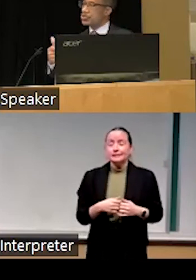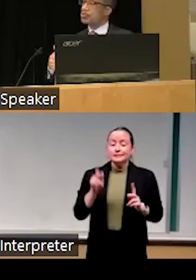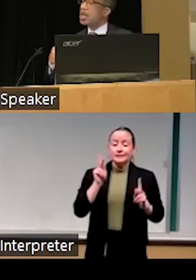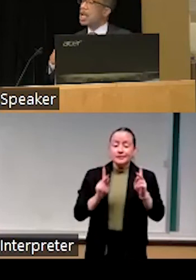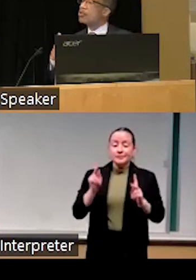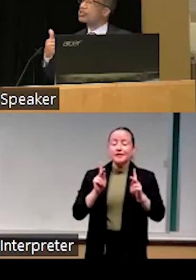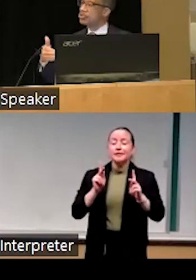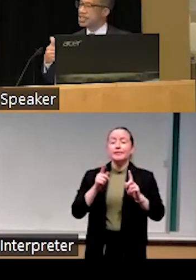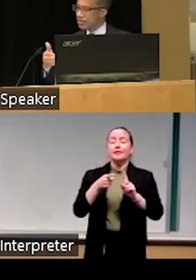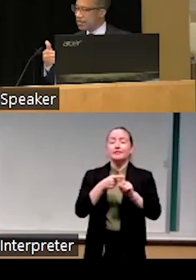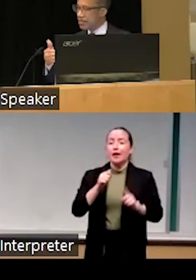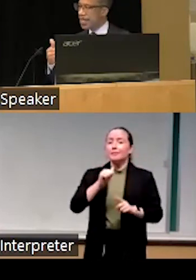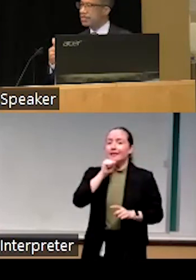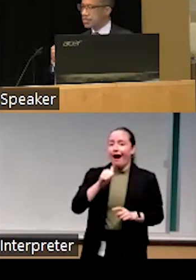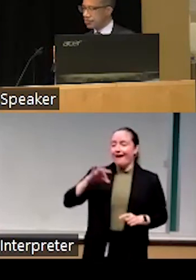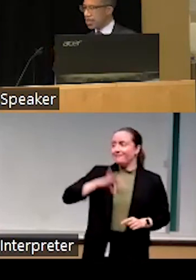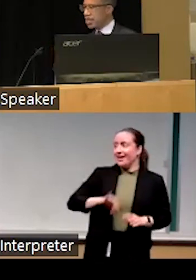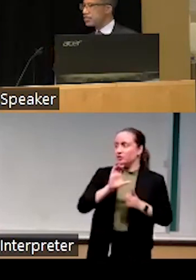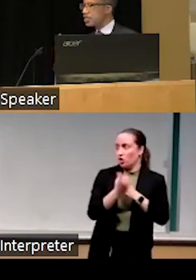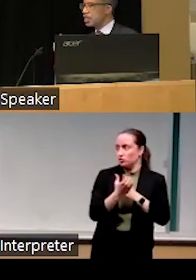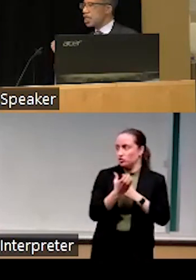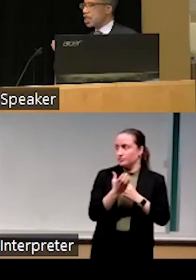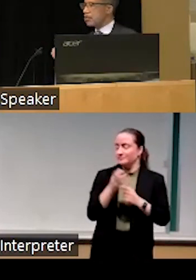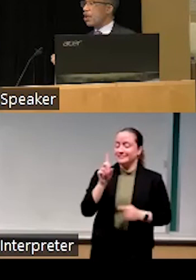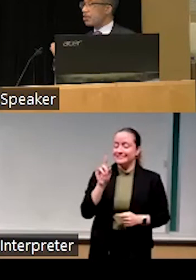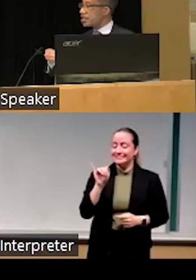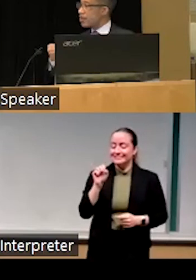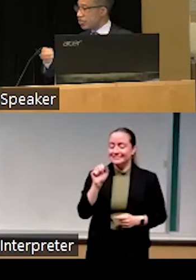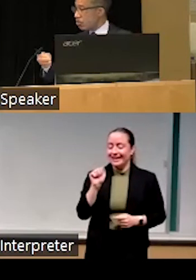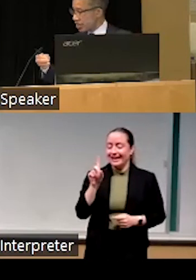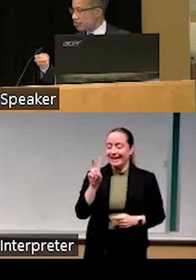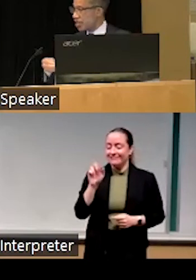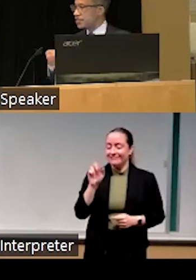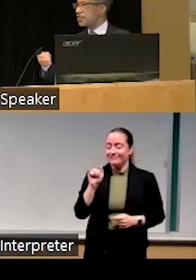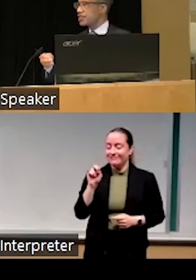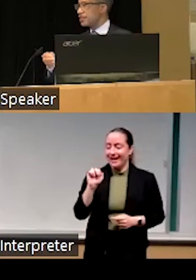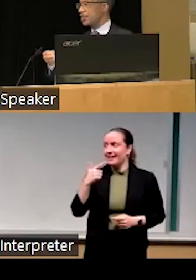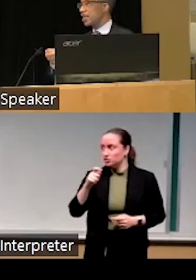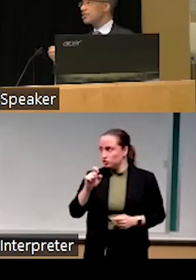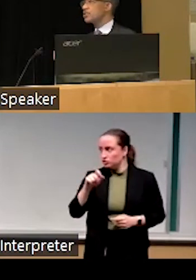culture however you identify that disadvantage um are in the minority because of their disadvantage